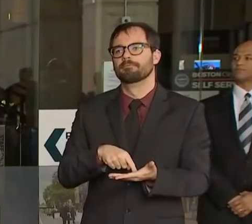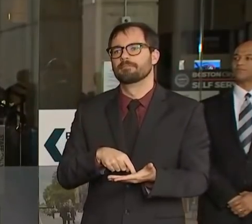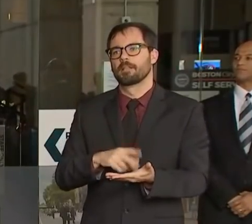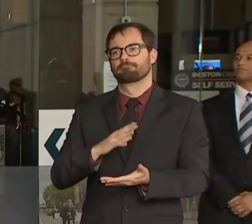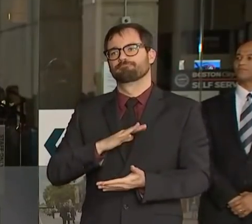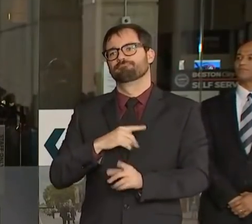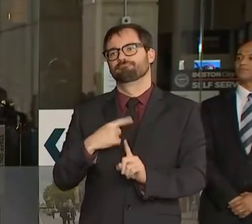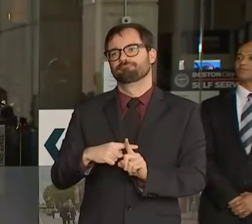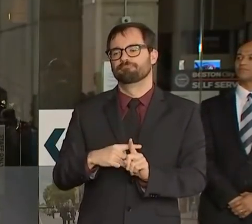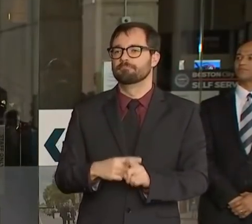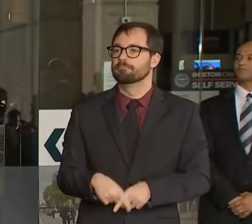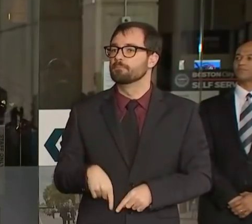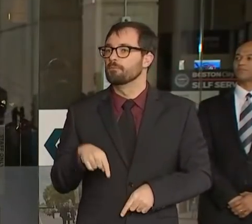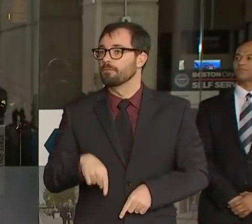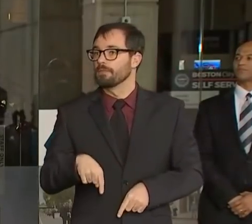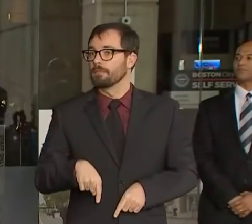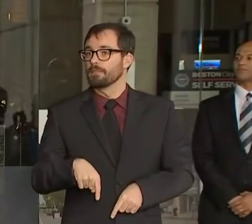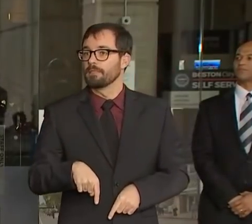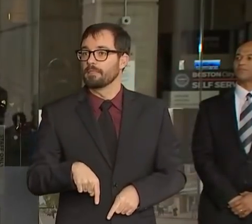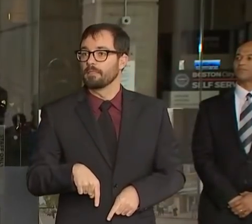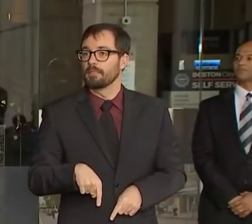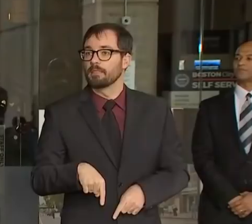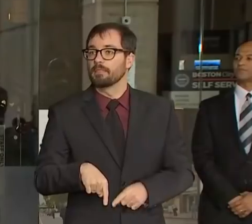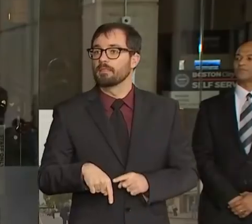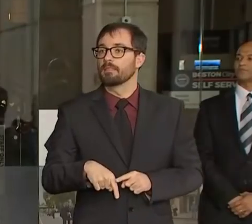AS THE VIRUS CONTINUES, AS WE HEAD INTO THE SECOND WEEK OF NOT HAVING SCHOOL.